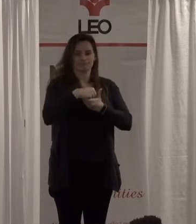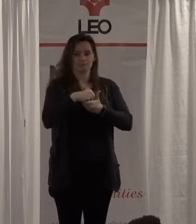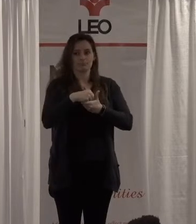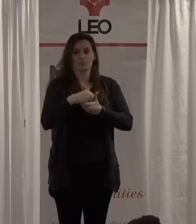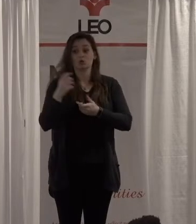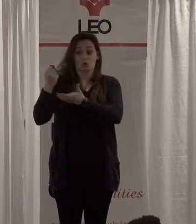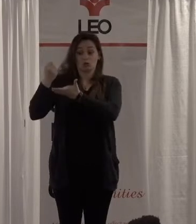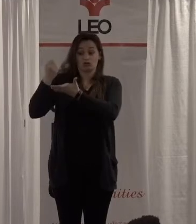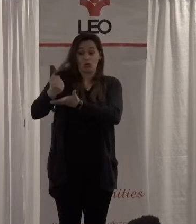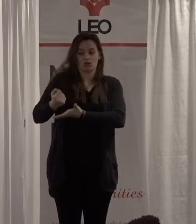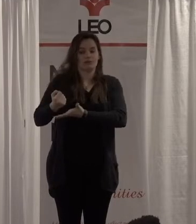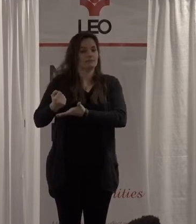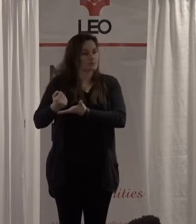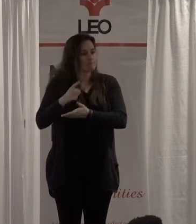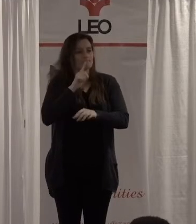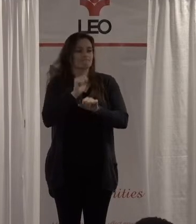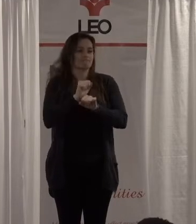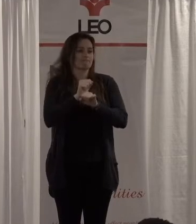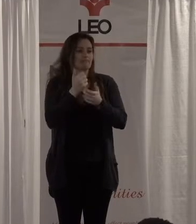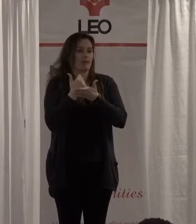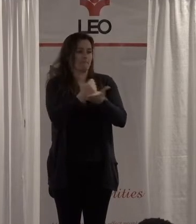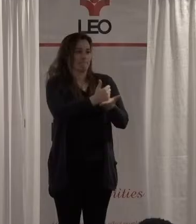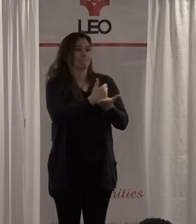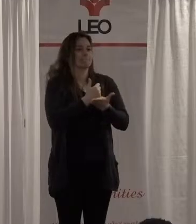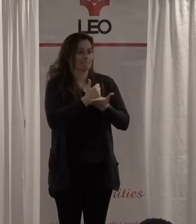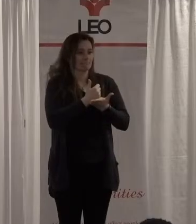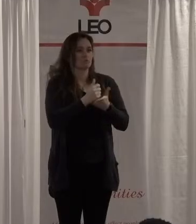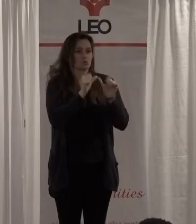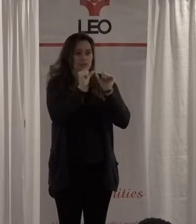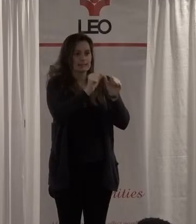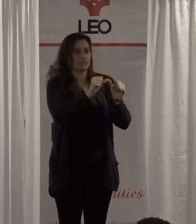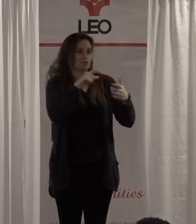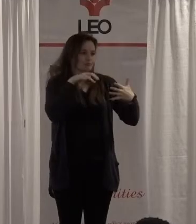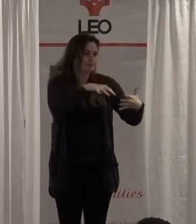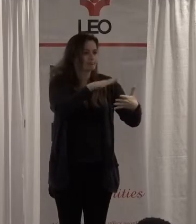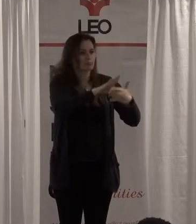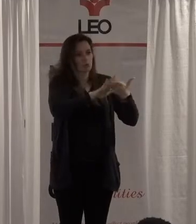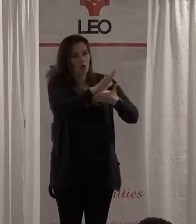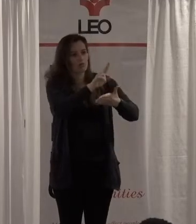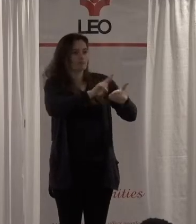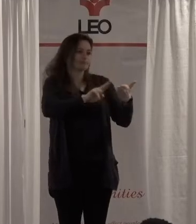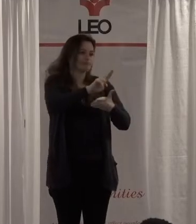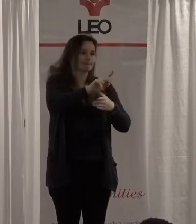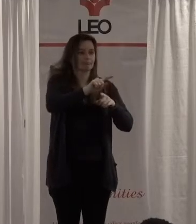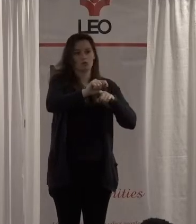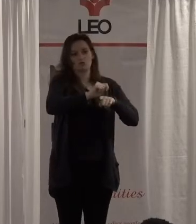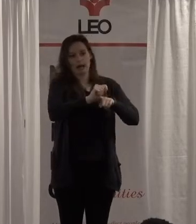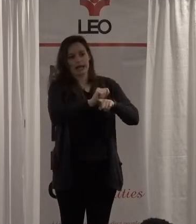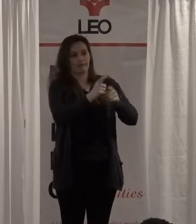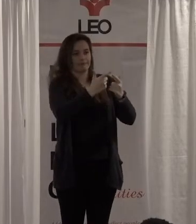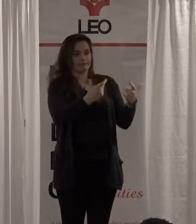IN THEIR PURSUIT IN POST SECONDARY EDUCATION AND TRAINING. AND POST SECONDARY THERE ARE CERTAINLY DIFFERENT FORMS.